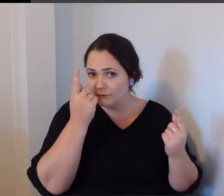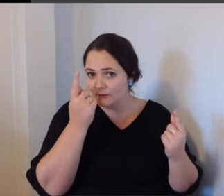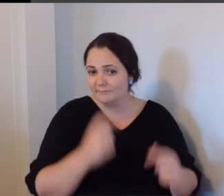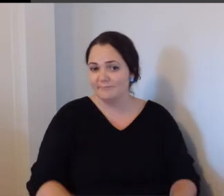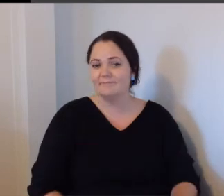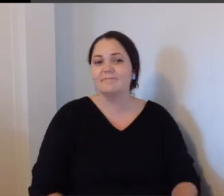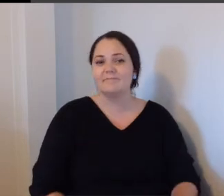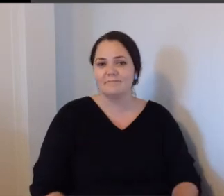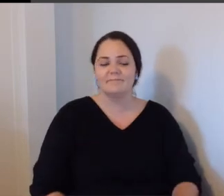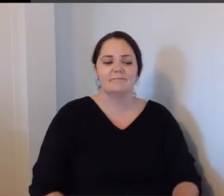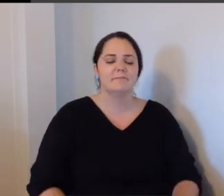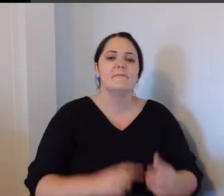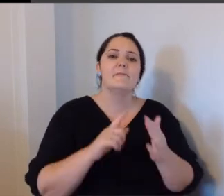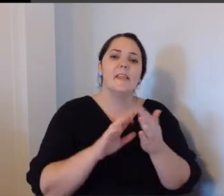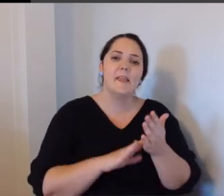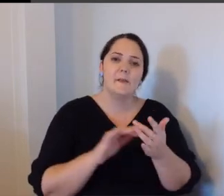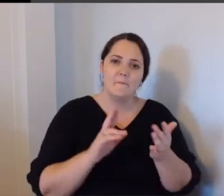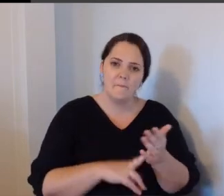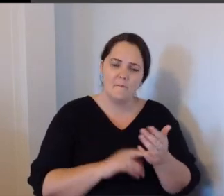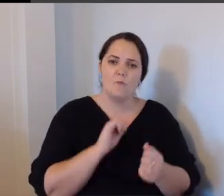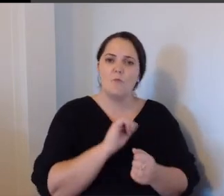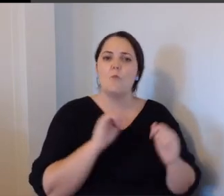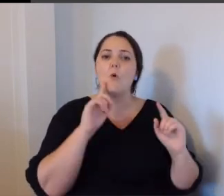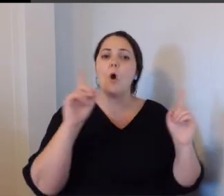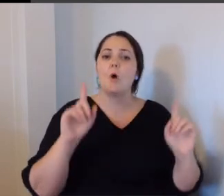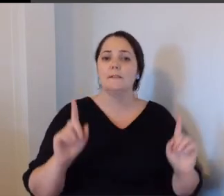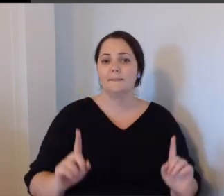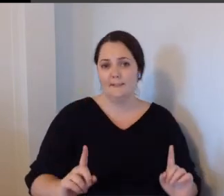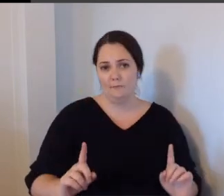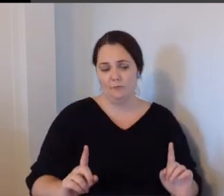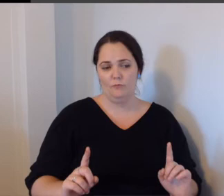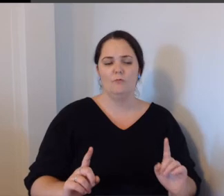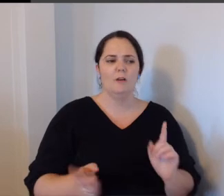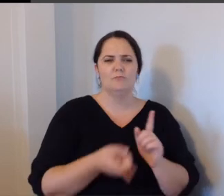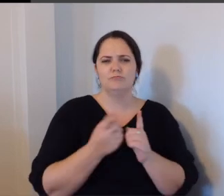Emin is a contemporary English practitioner who works across mediums and came to prominence